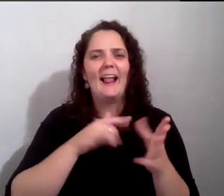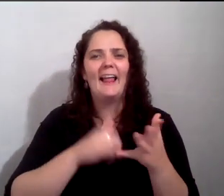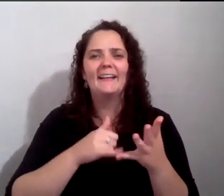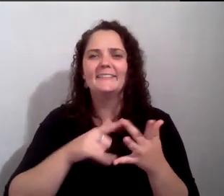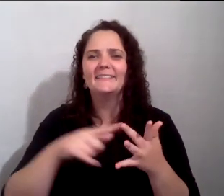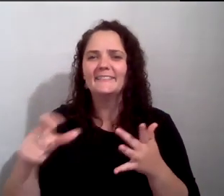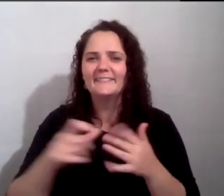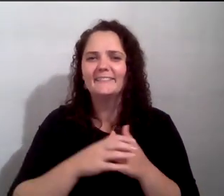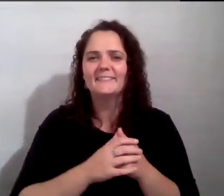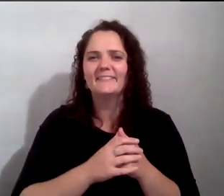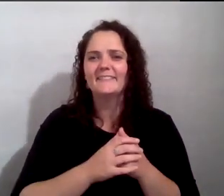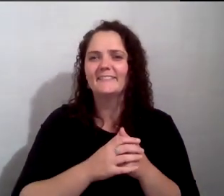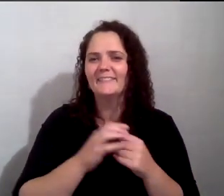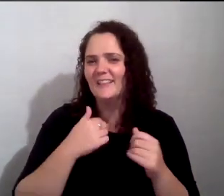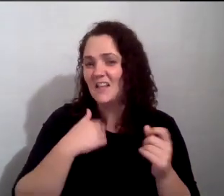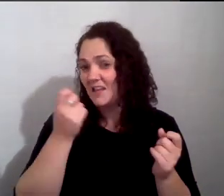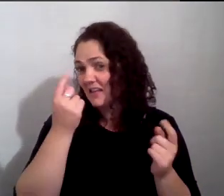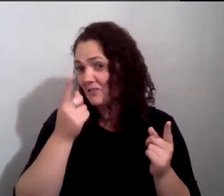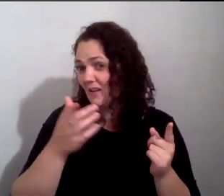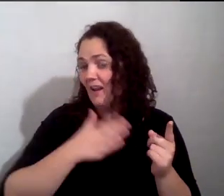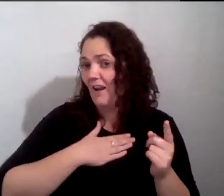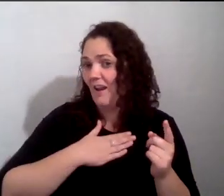and I can just get in this sense that you love the